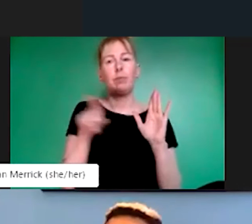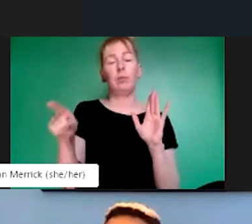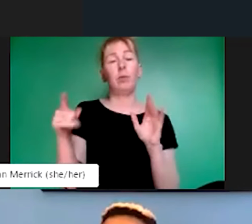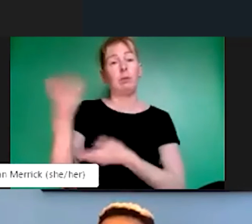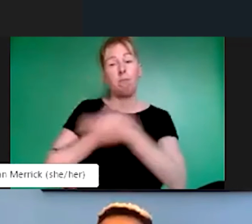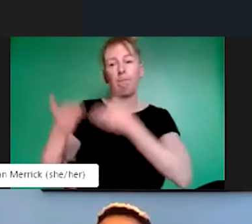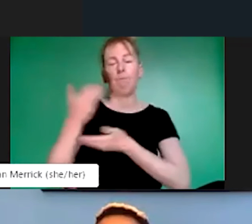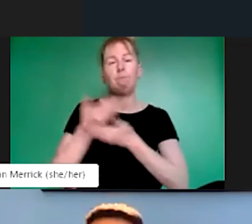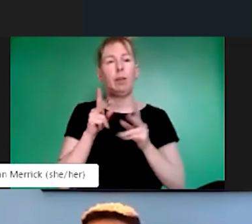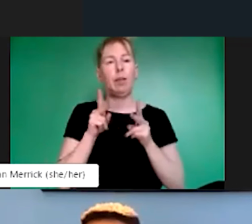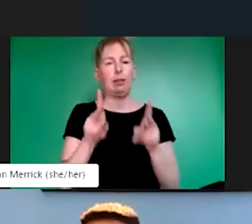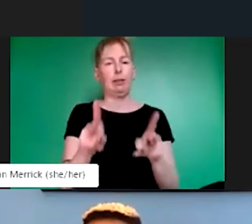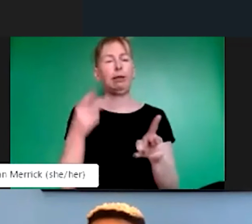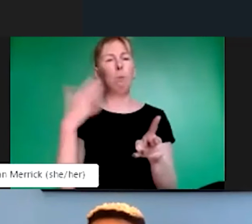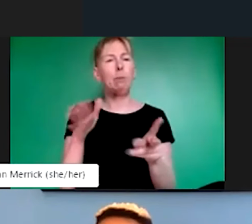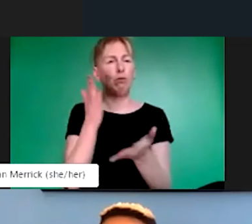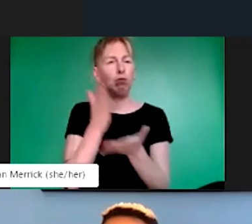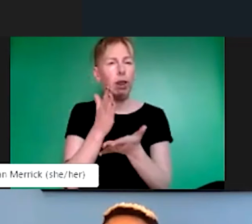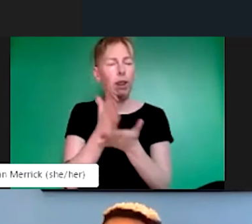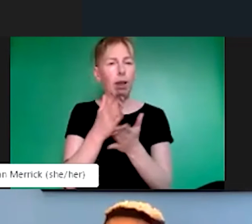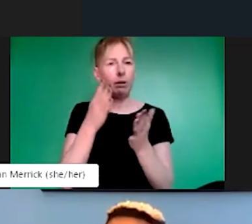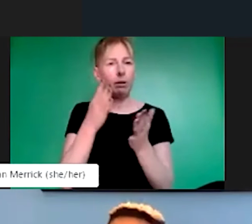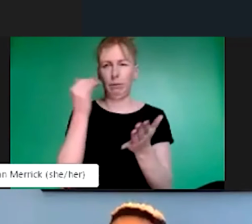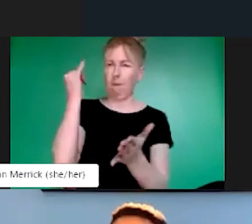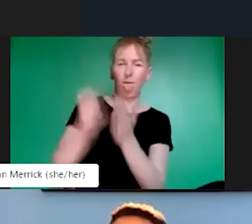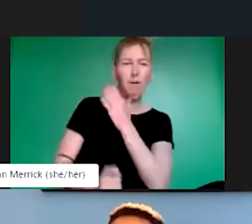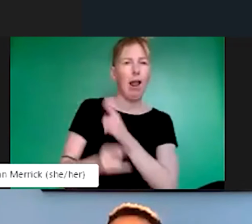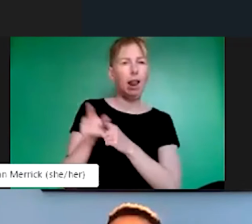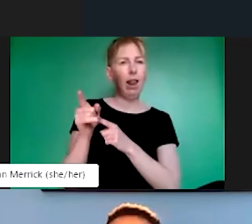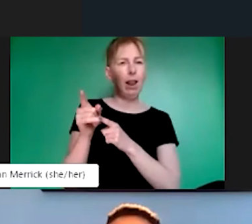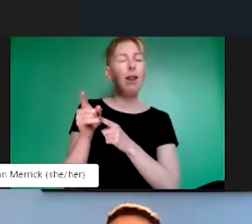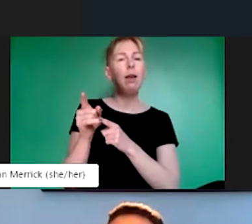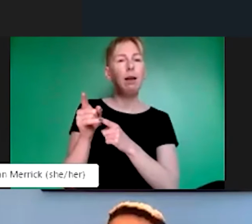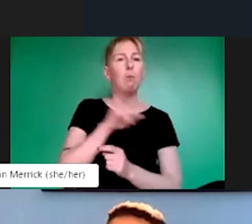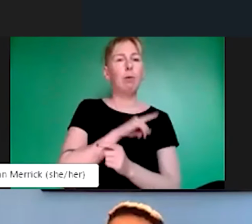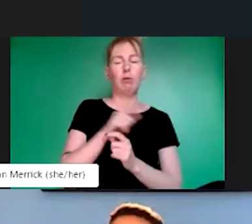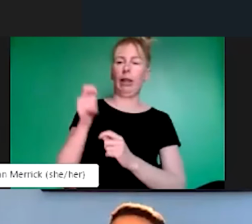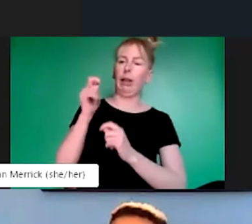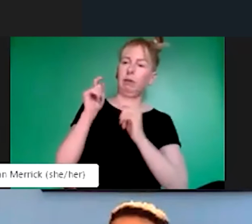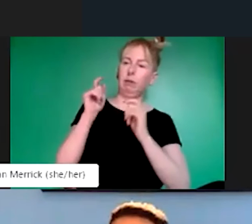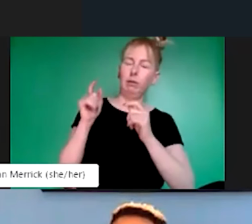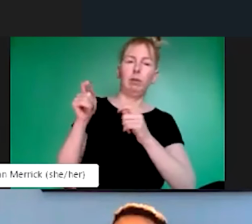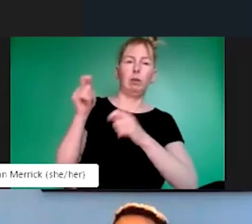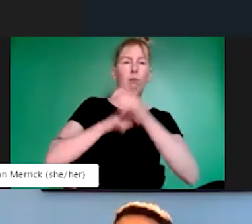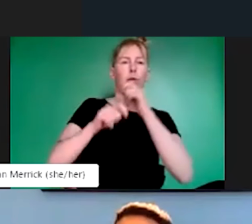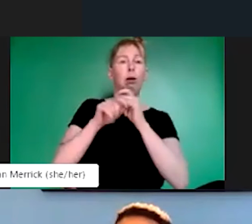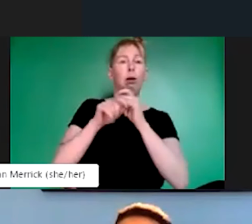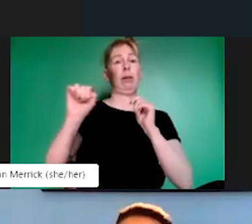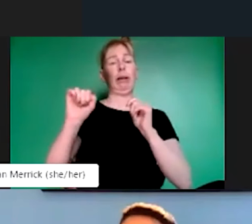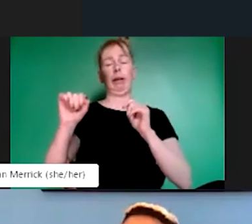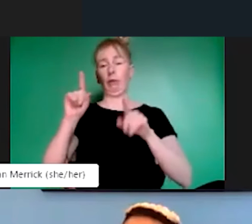scenes of indignity as he was reclaiming and restoring his identity as a Zimbabwean